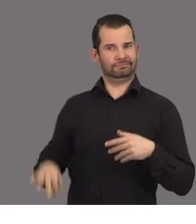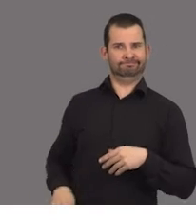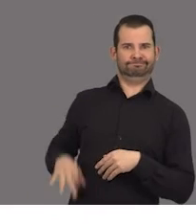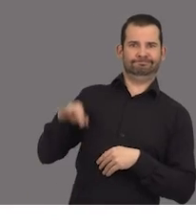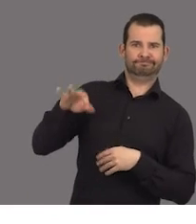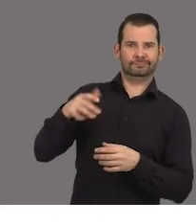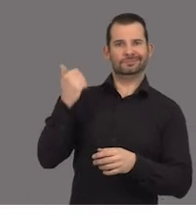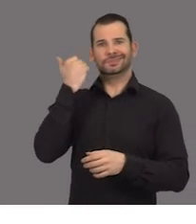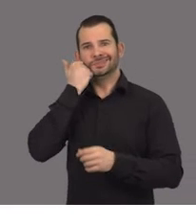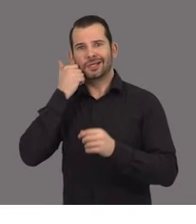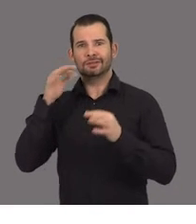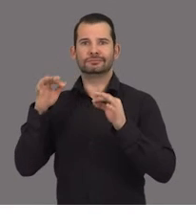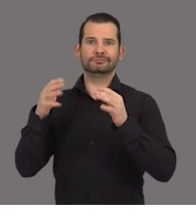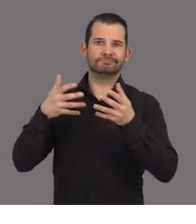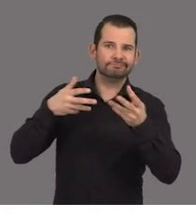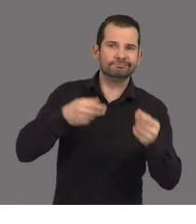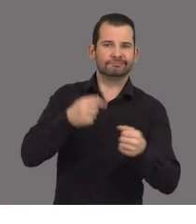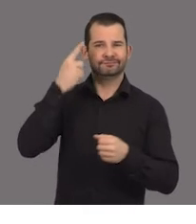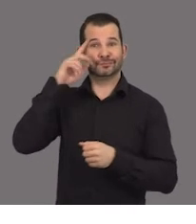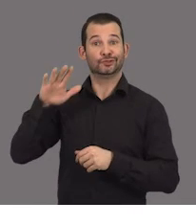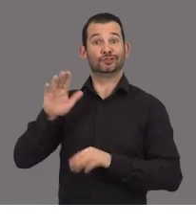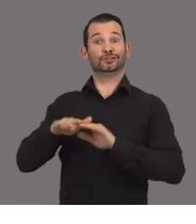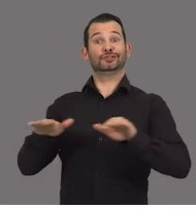care expenses for their children under 12.